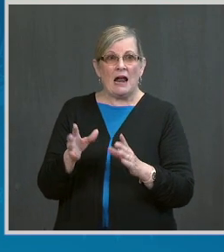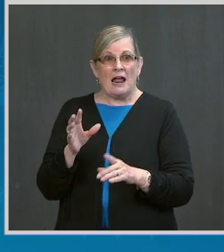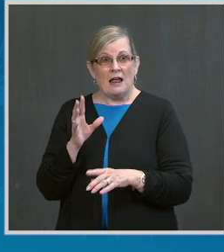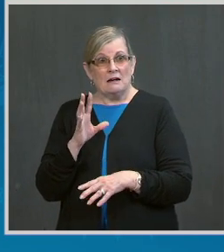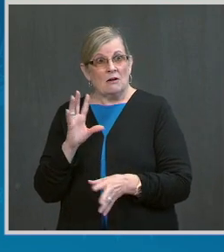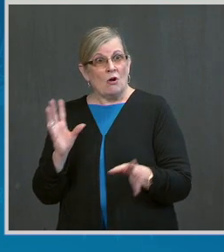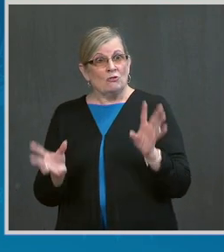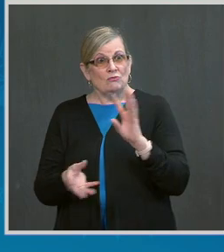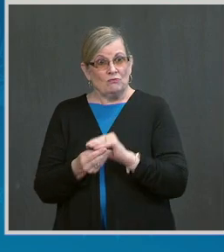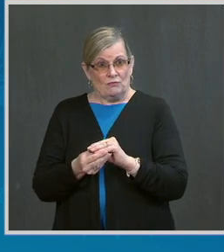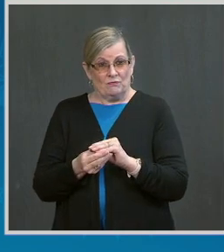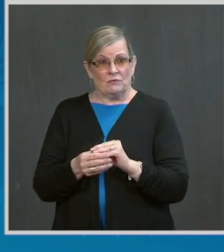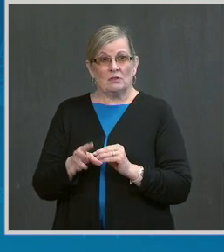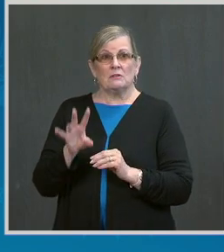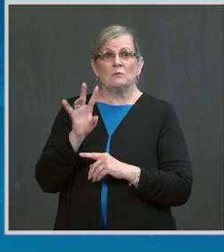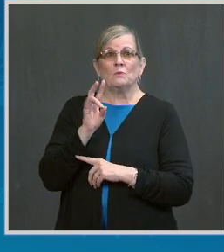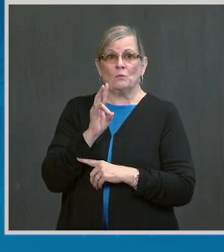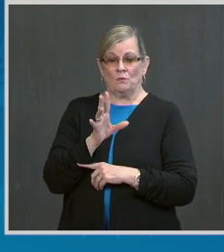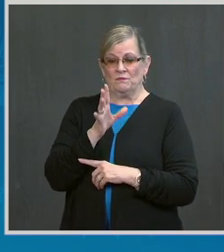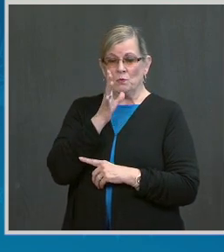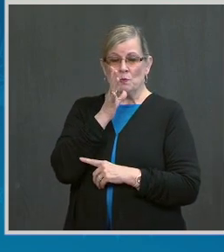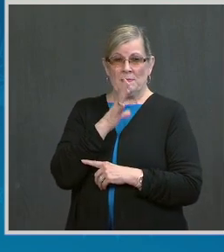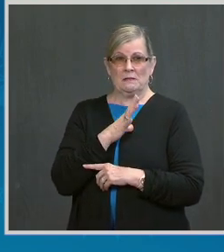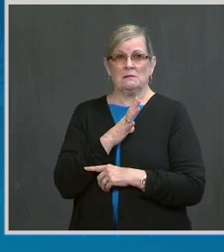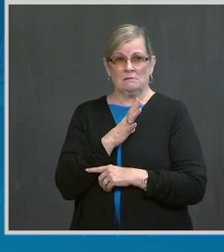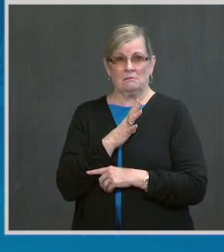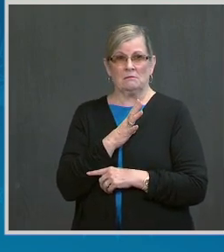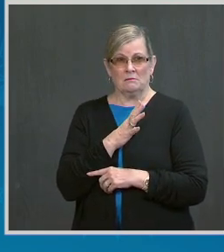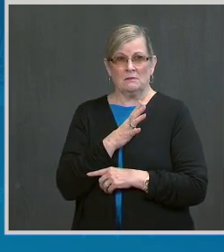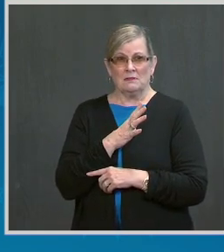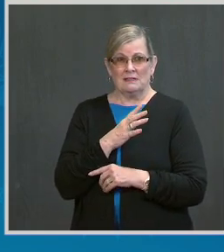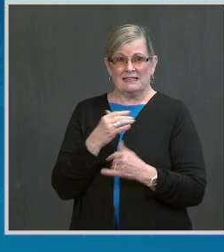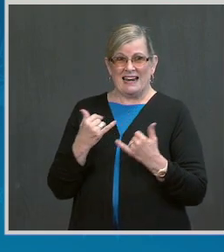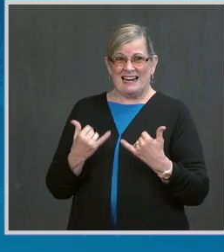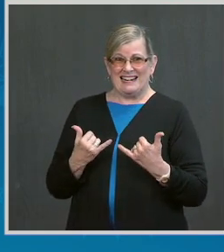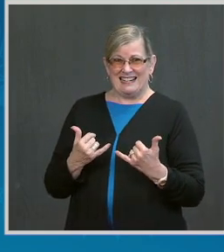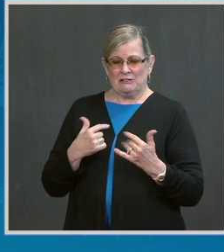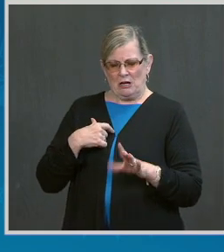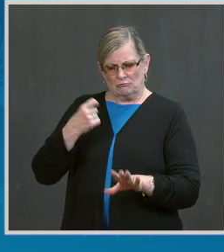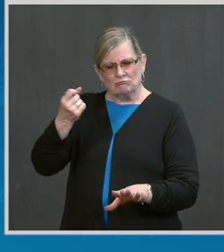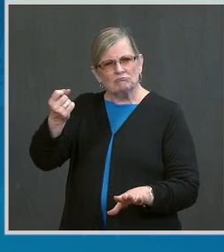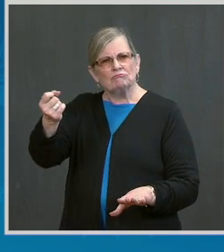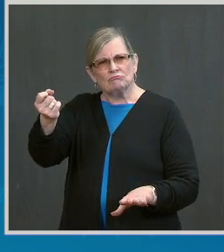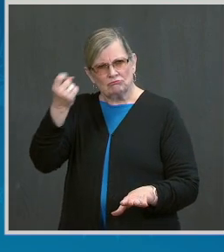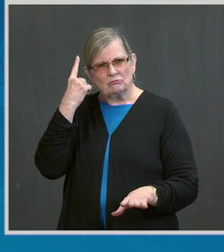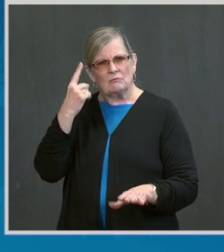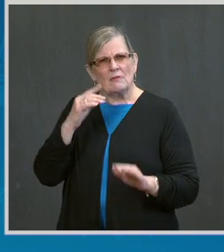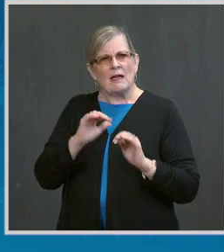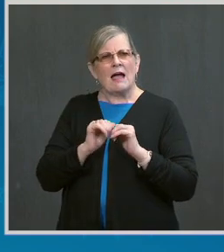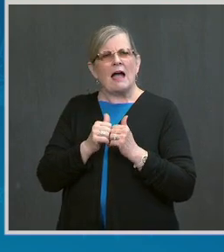And I spoke then about how Asian-Americans have the right to be recognized as American,